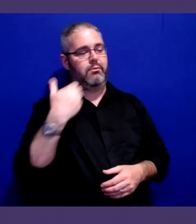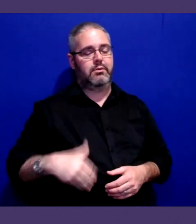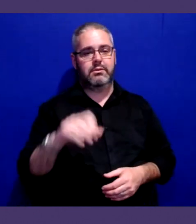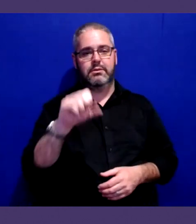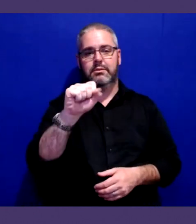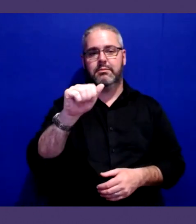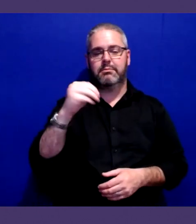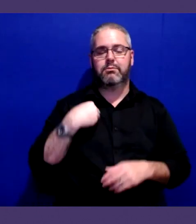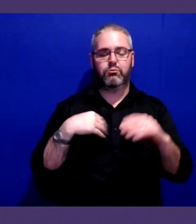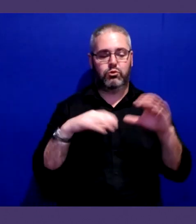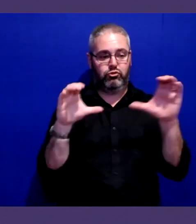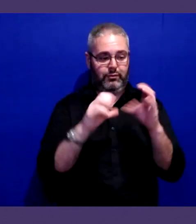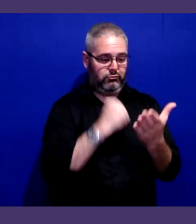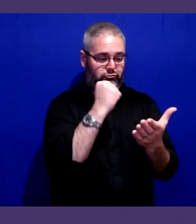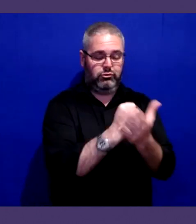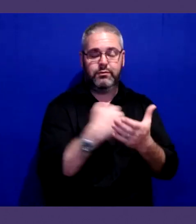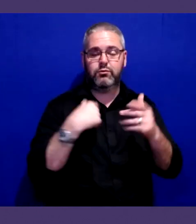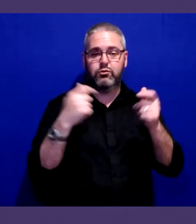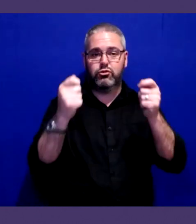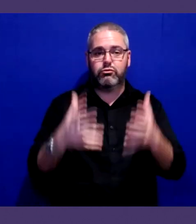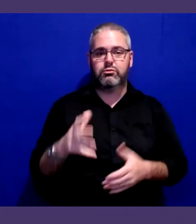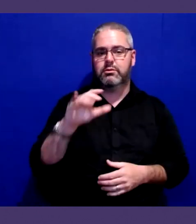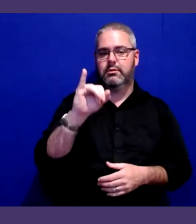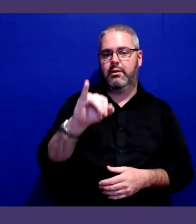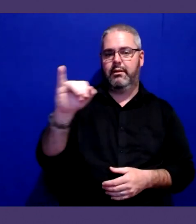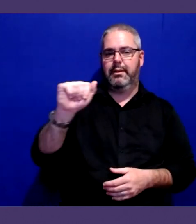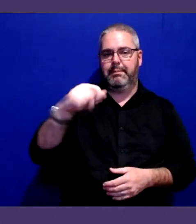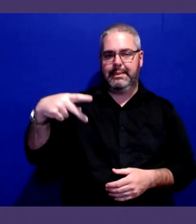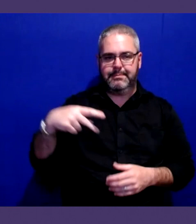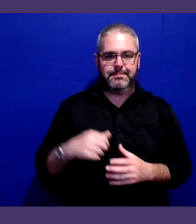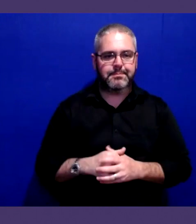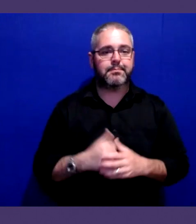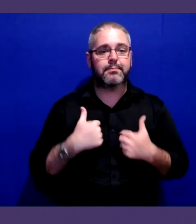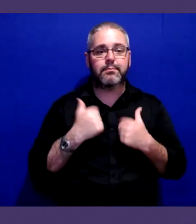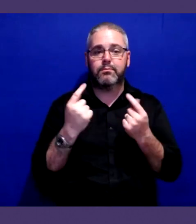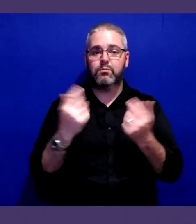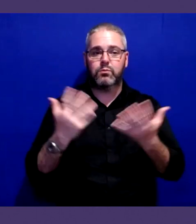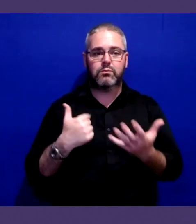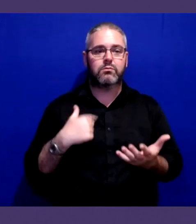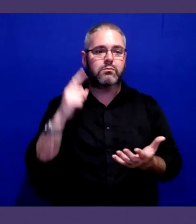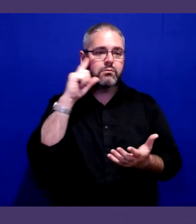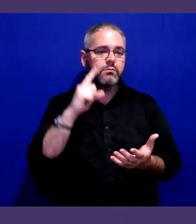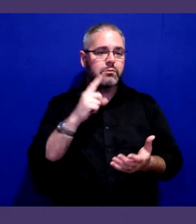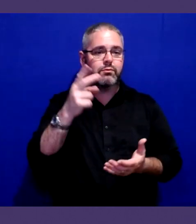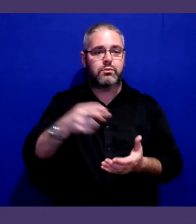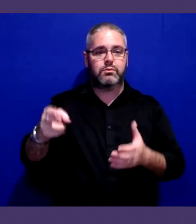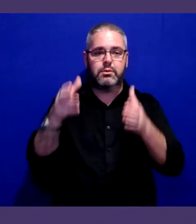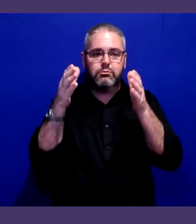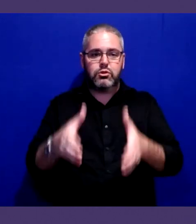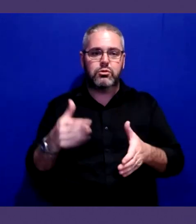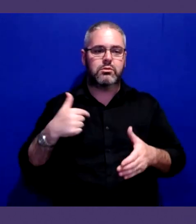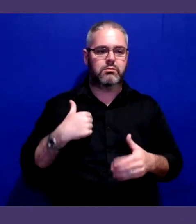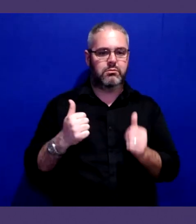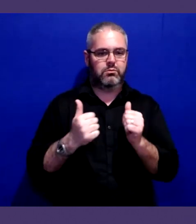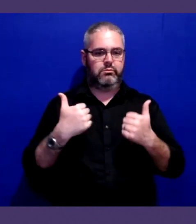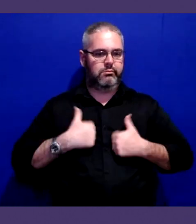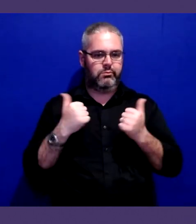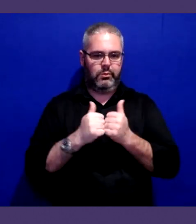IAAP and I am a deaf and hard of hearing person, I also live with dyscalculia for reading, learning disabilities.